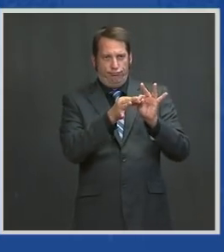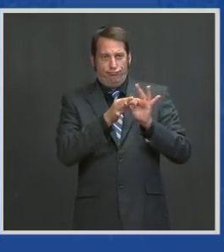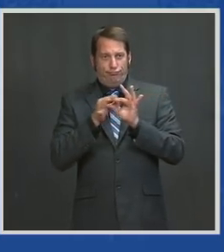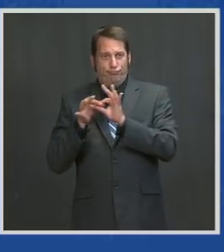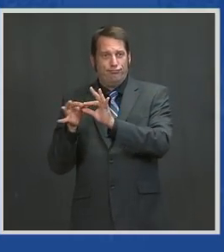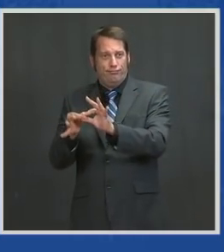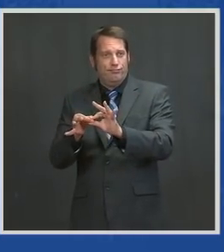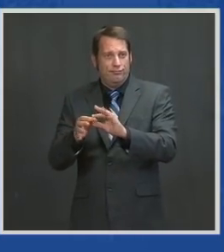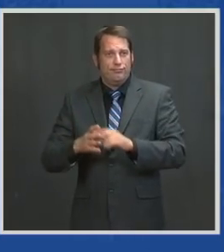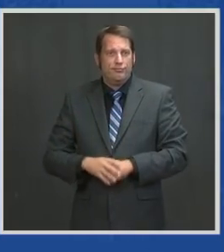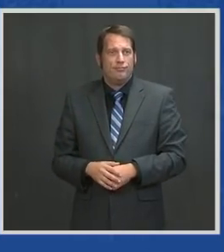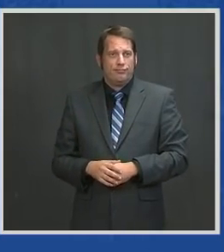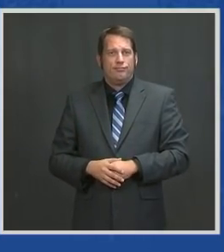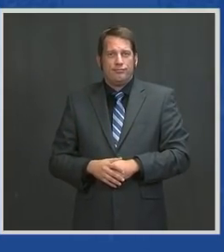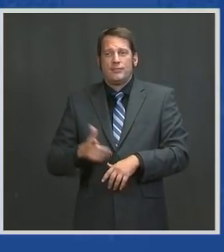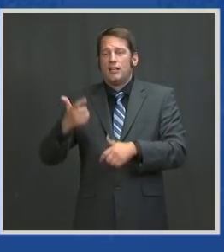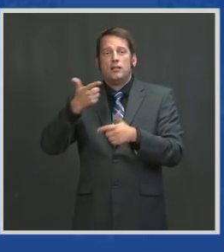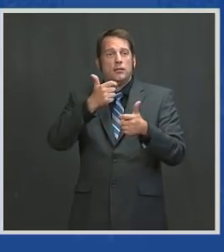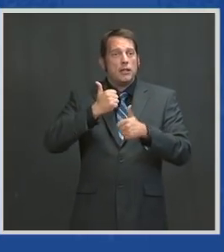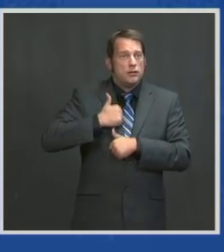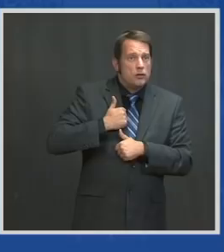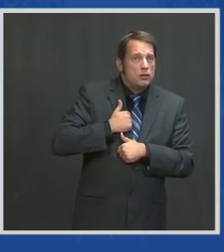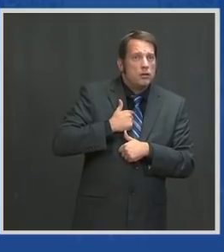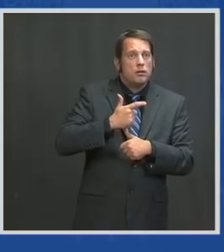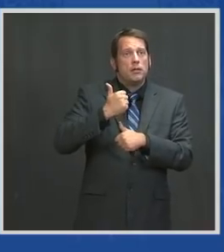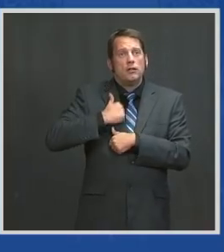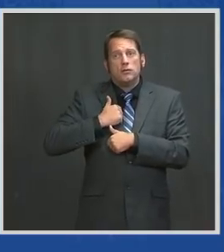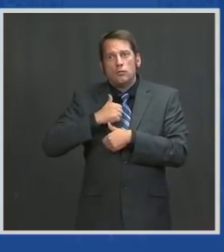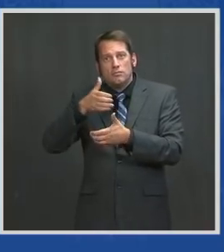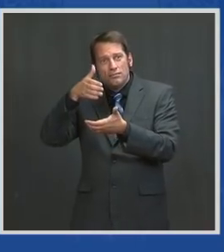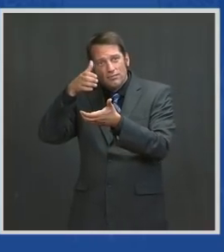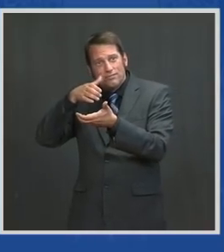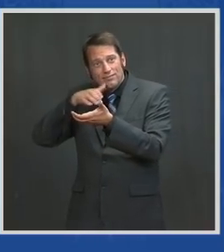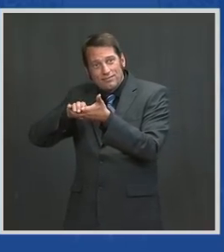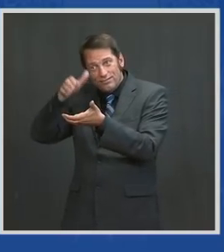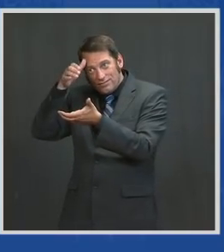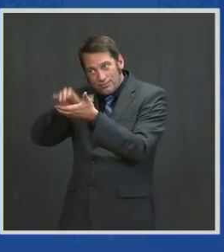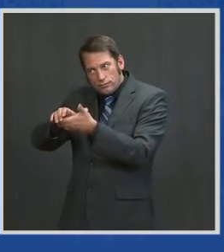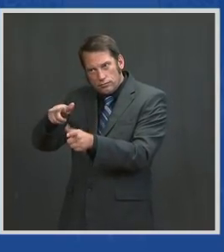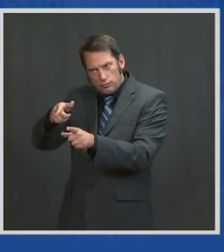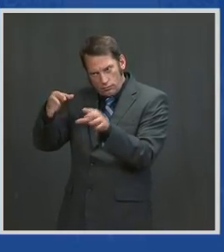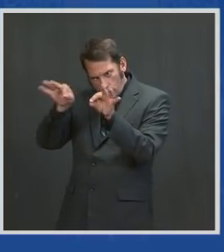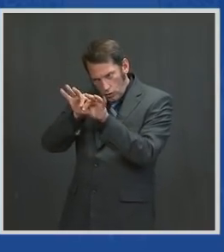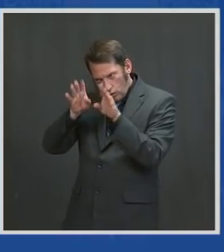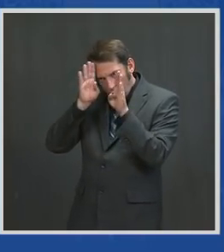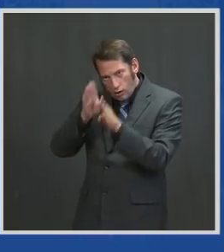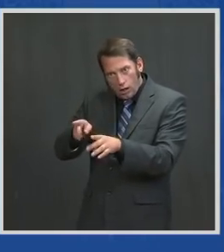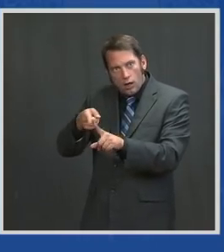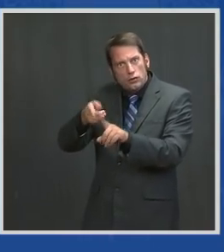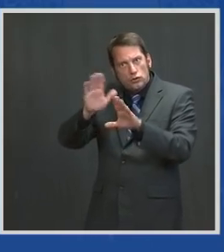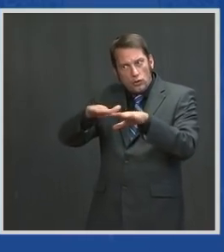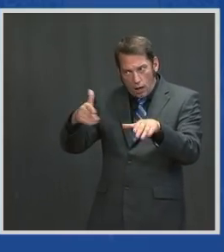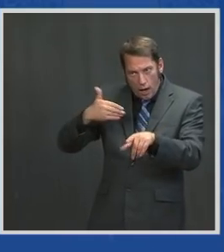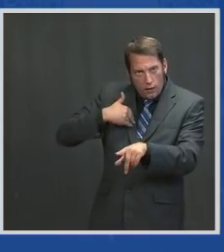Make sure that you can get quality childcare when you need it and provide the education